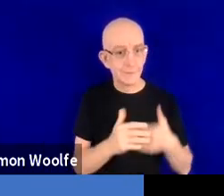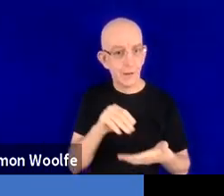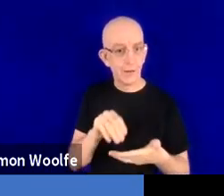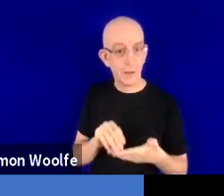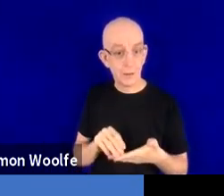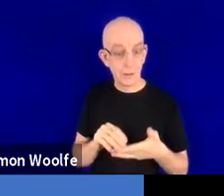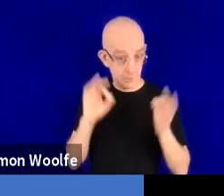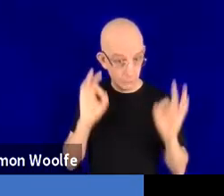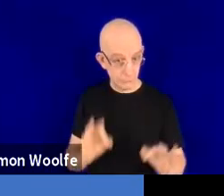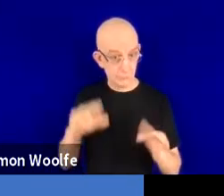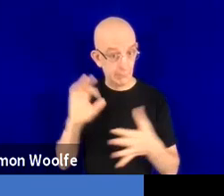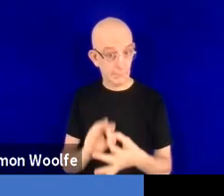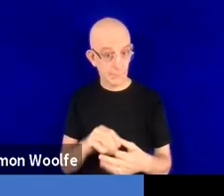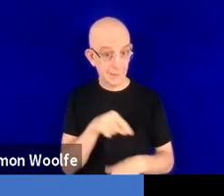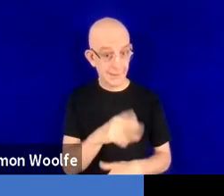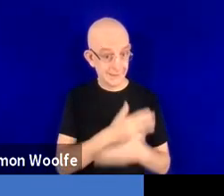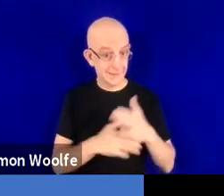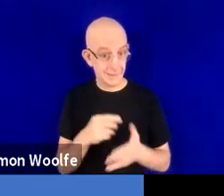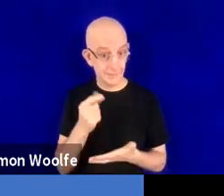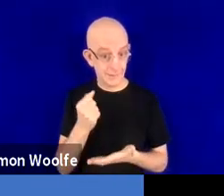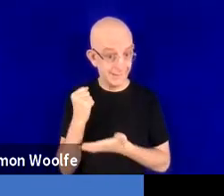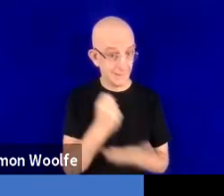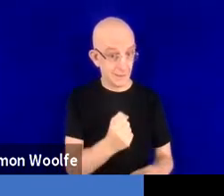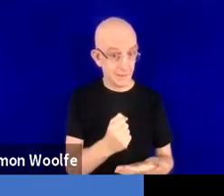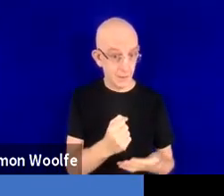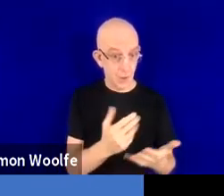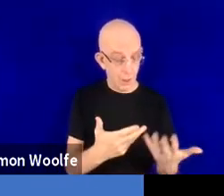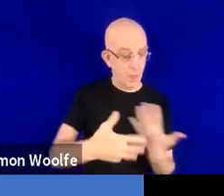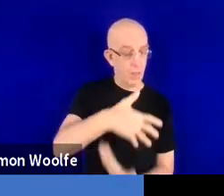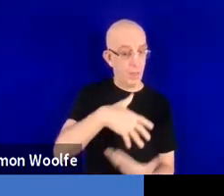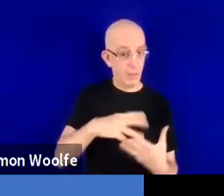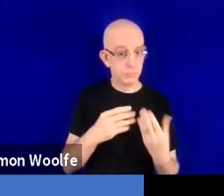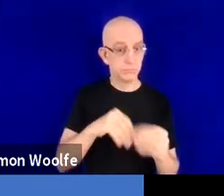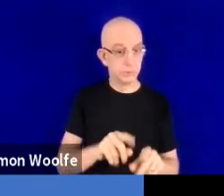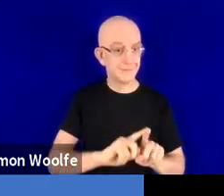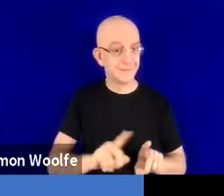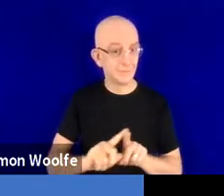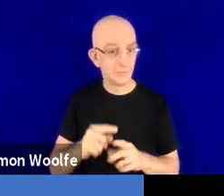And I've noticed that it's based on a number of extensive existing databases